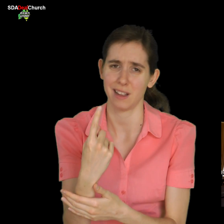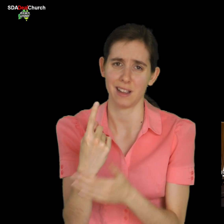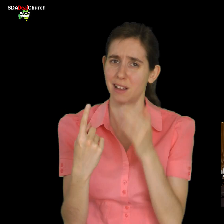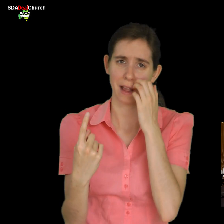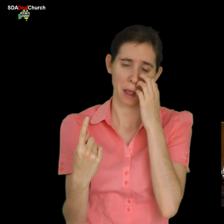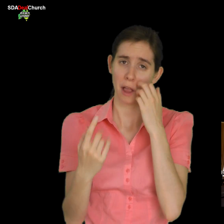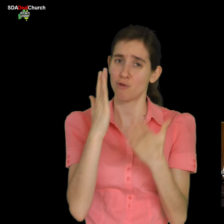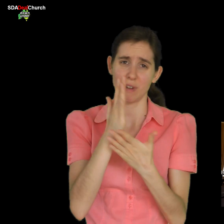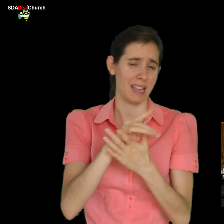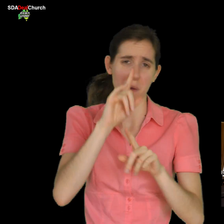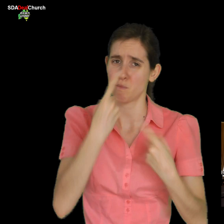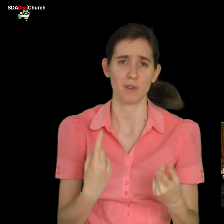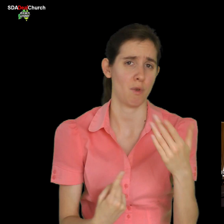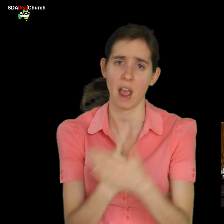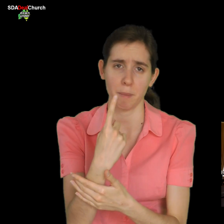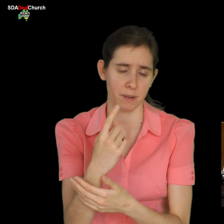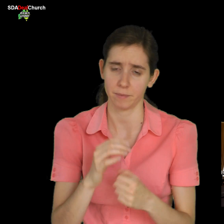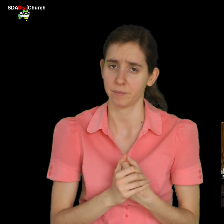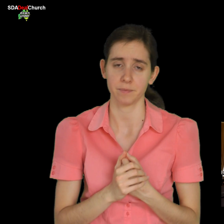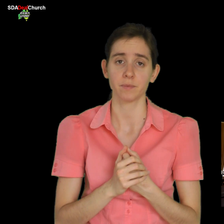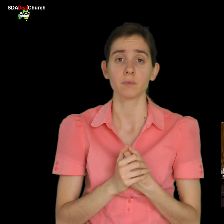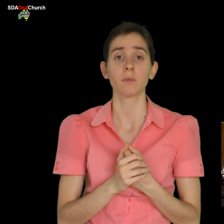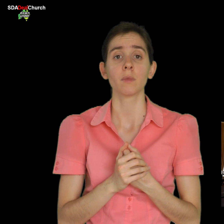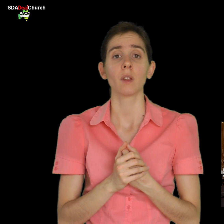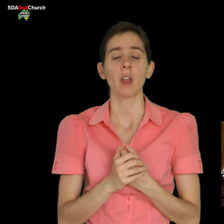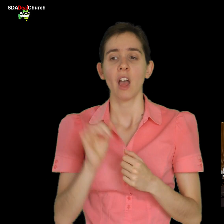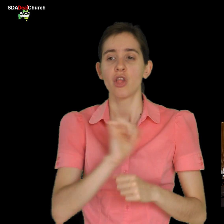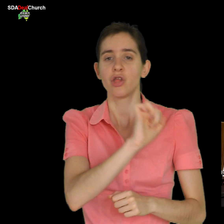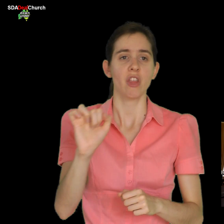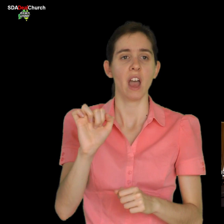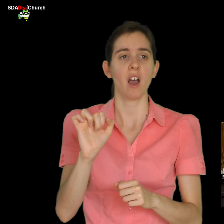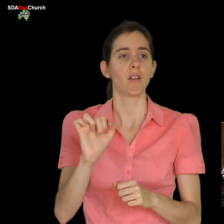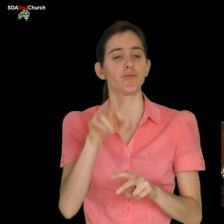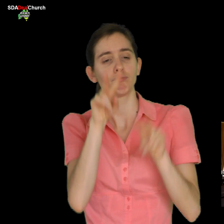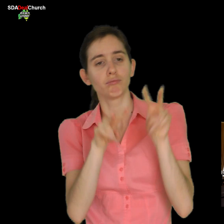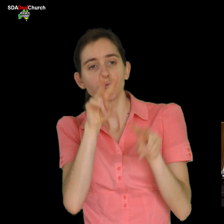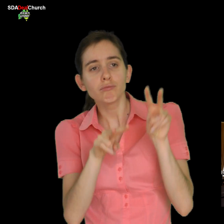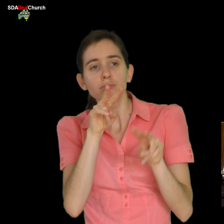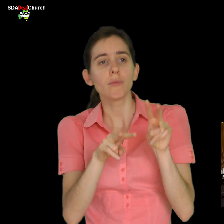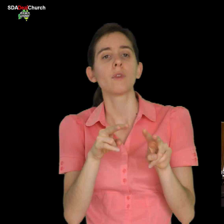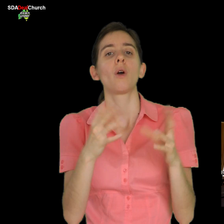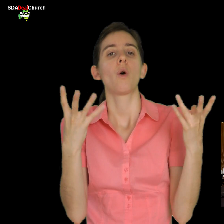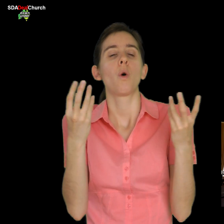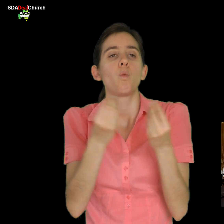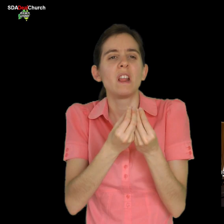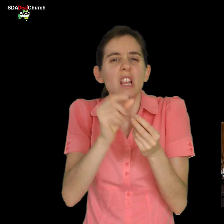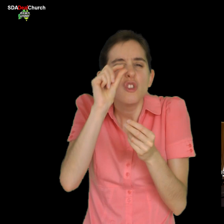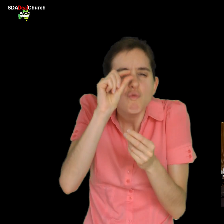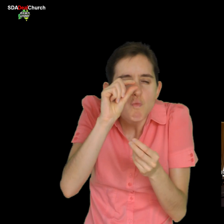impossible. This is their assessment when it comes to the smallest steps. In